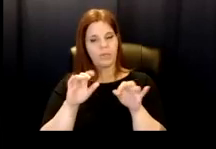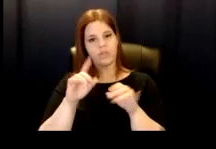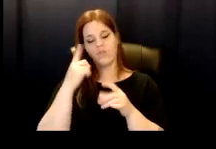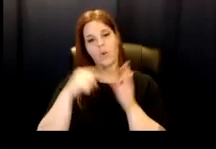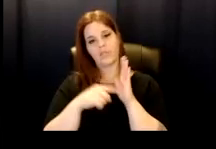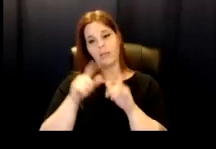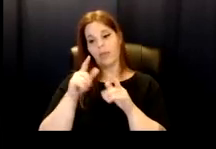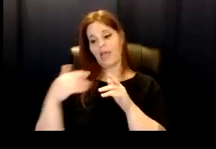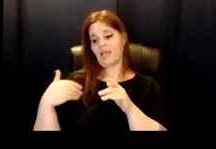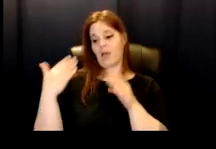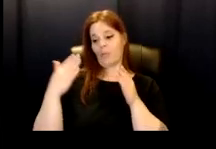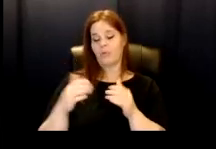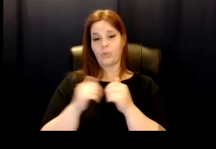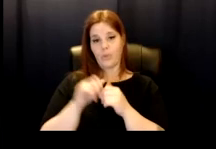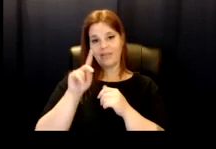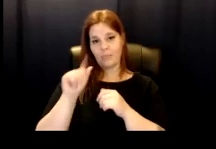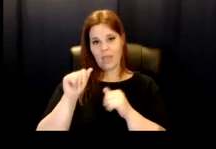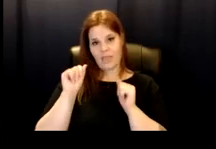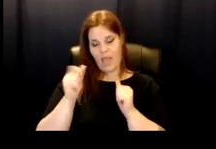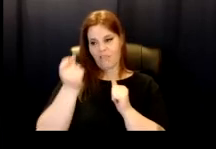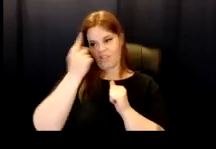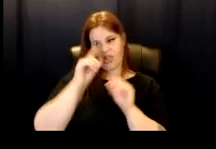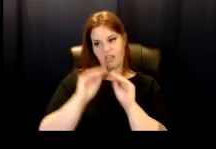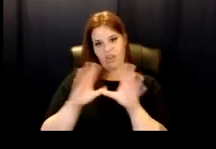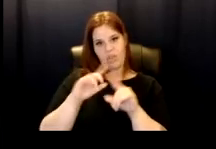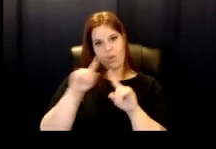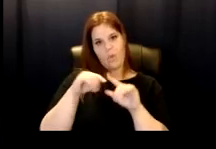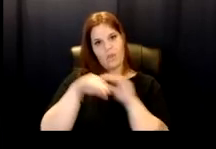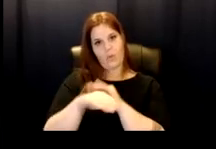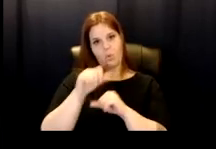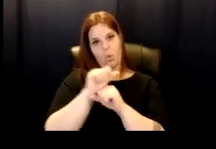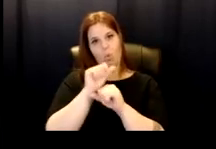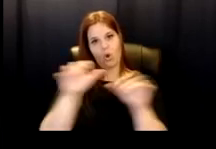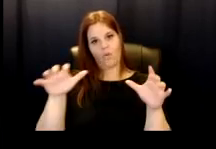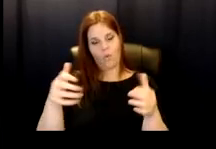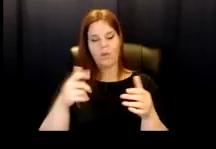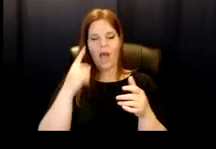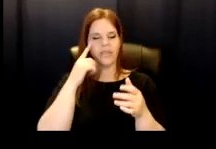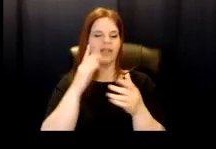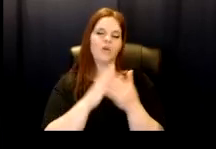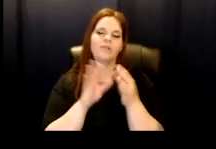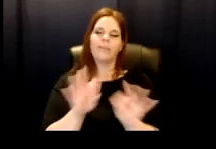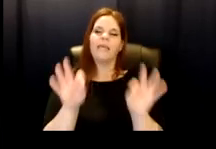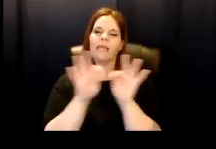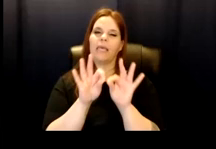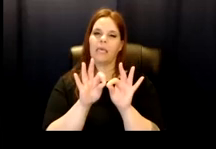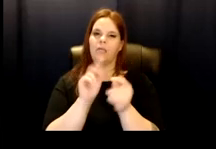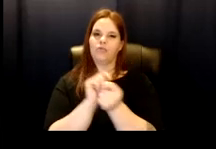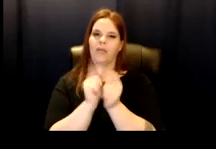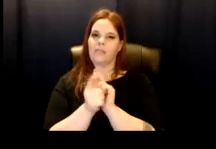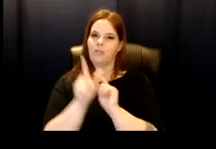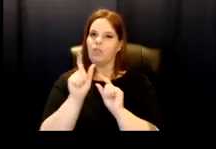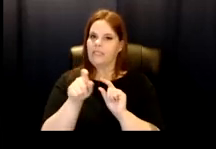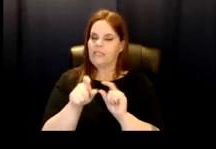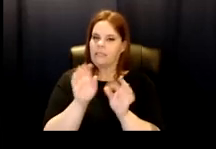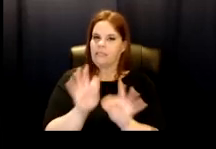enter the workforce. I think there are some key research translation needs. On the research